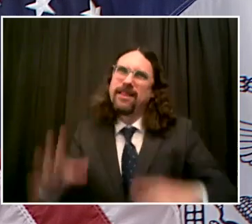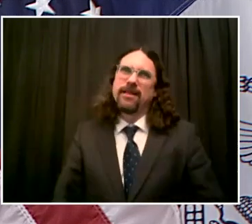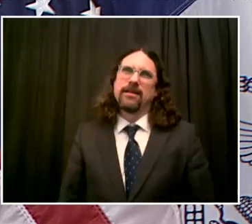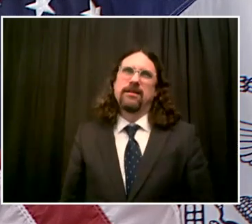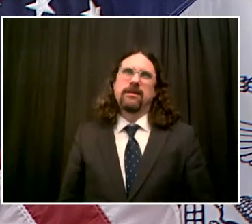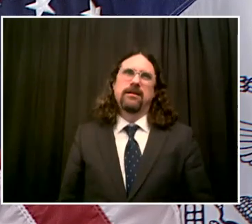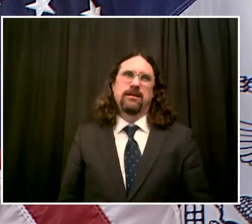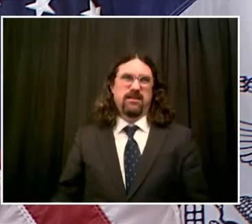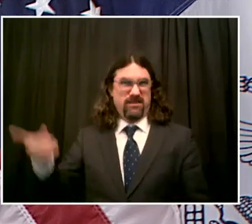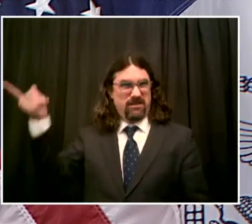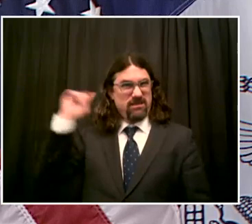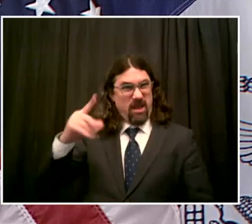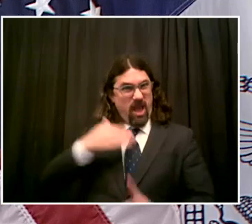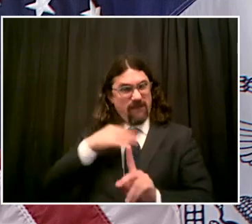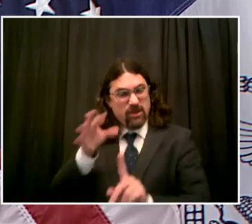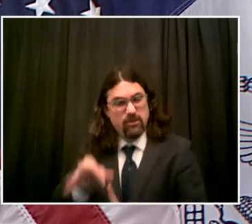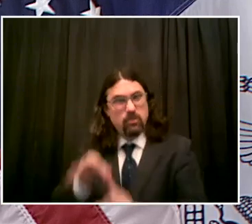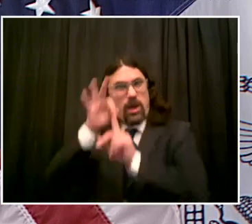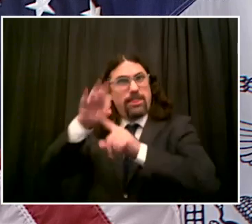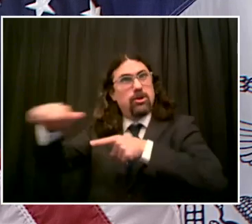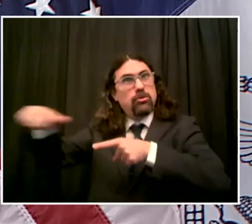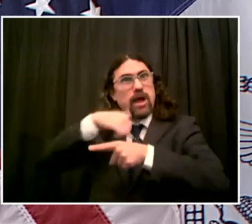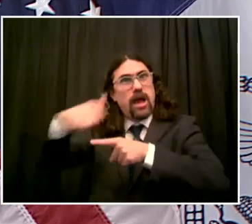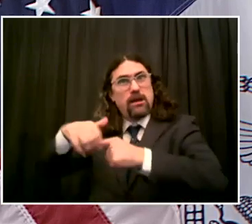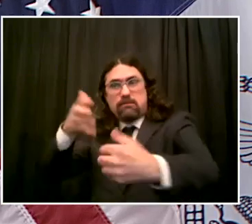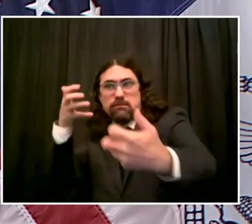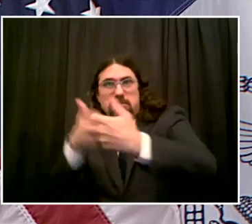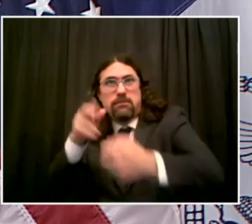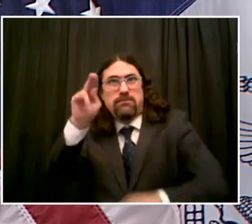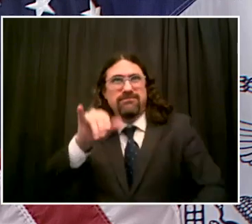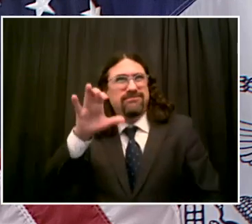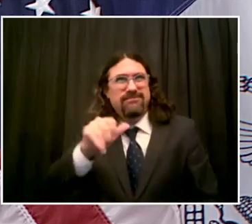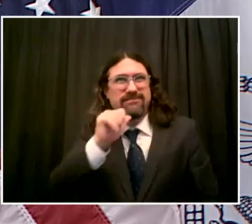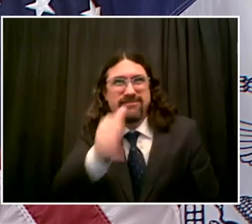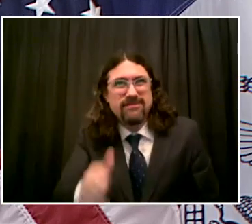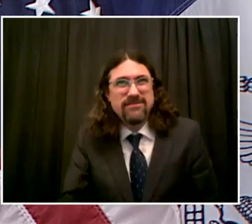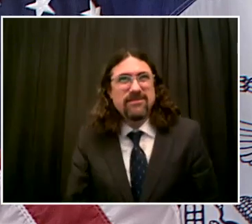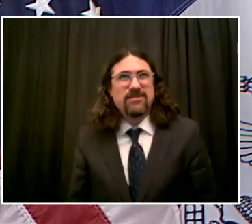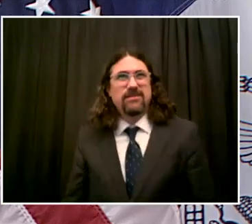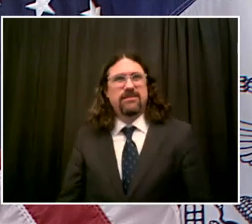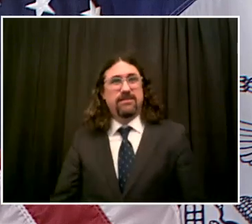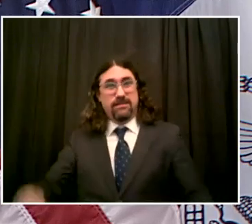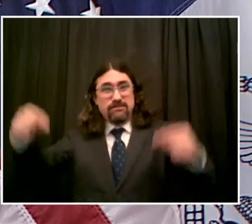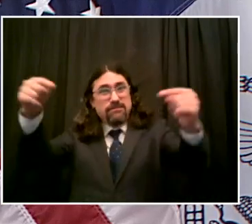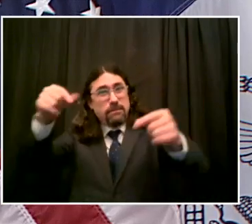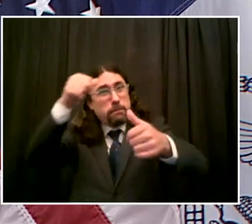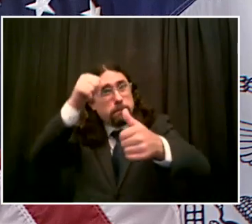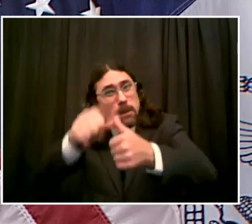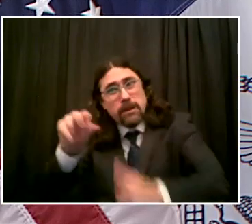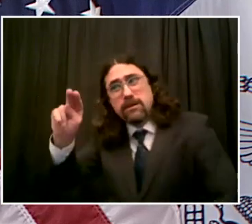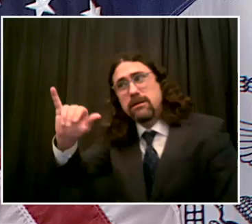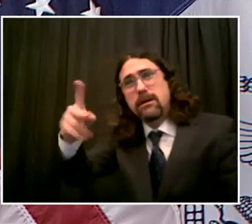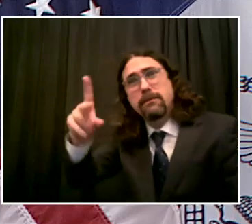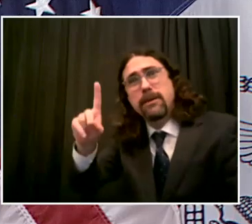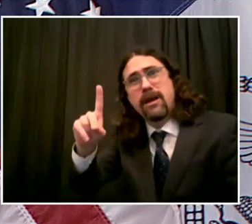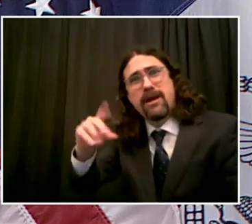TRAINED FOR THE SITAUTINO, 36 MEMBERS OF THE NYPD ANHDLE -- IS A COMPLEX? YES.